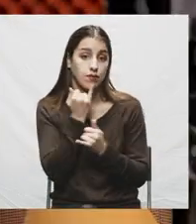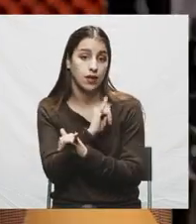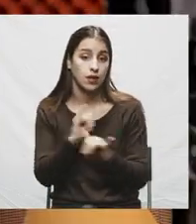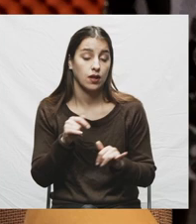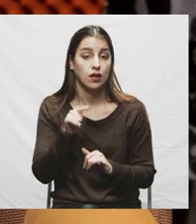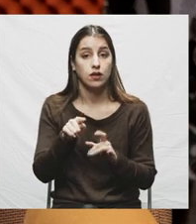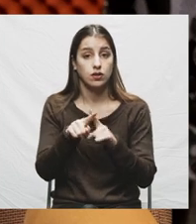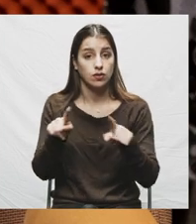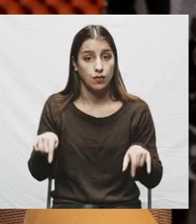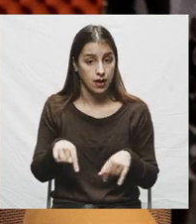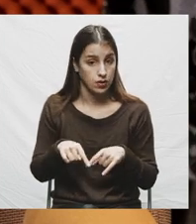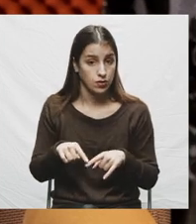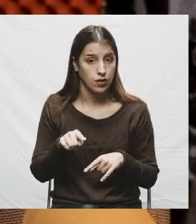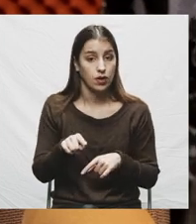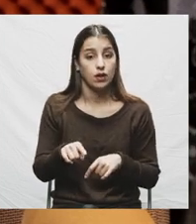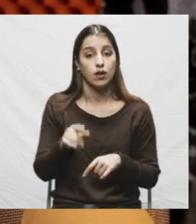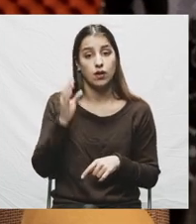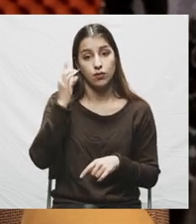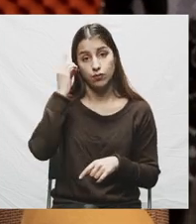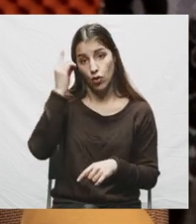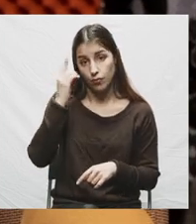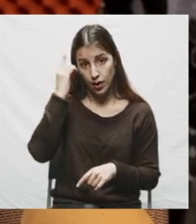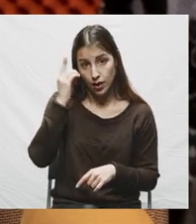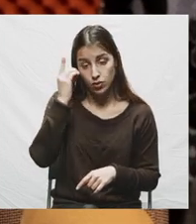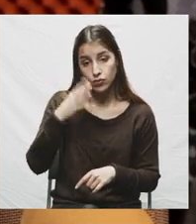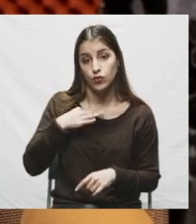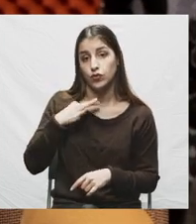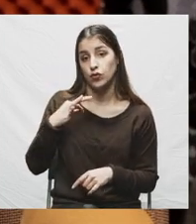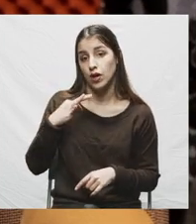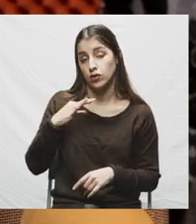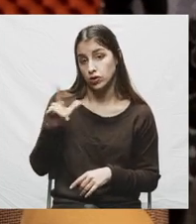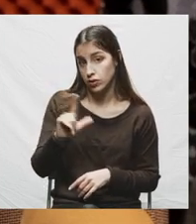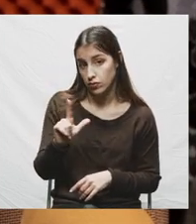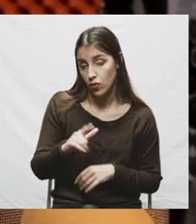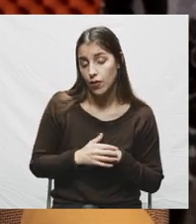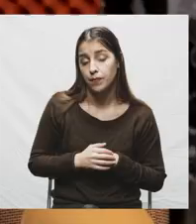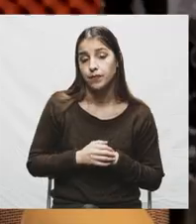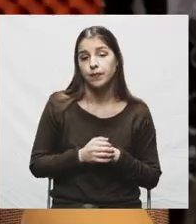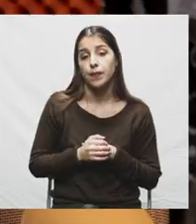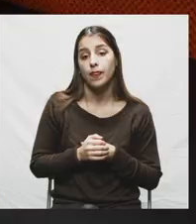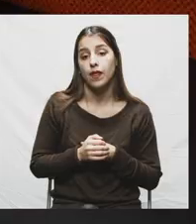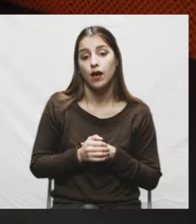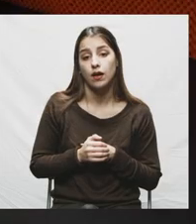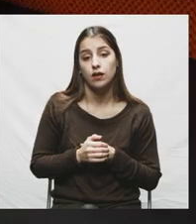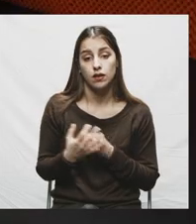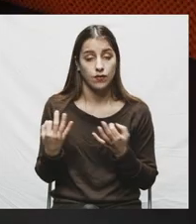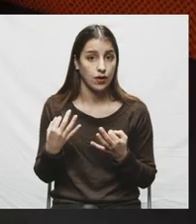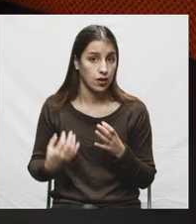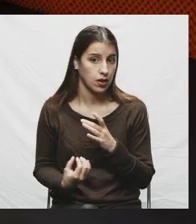You said about a studio. It was at the Bombeiros Voluntários Lisbonenses. Yes, yes. — There you go. Where...